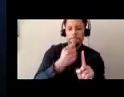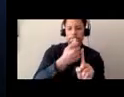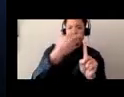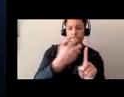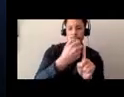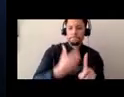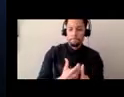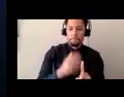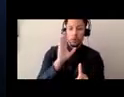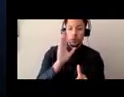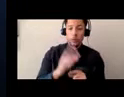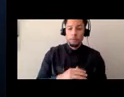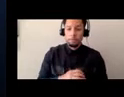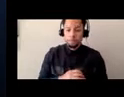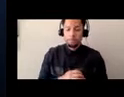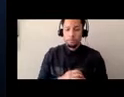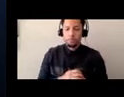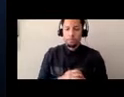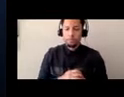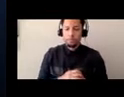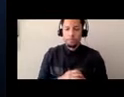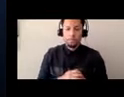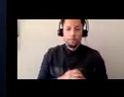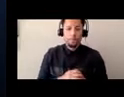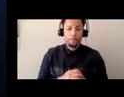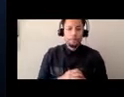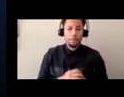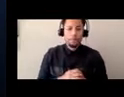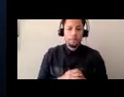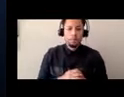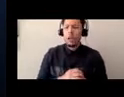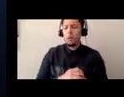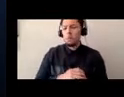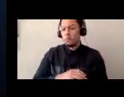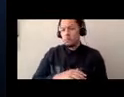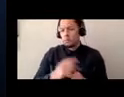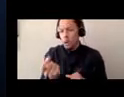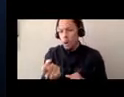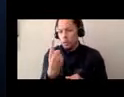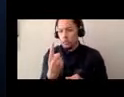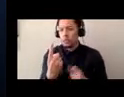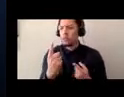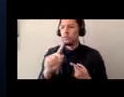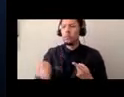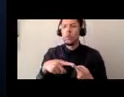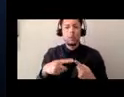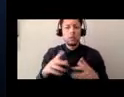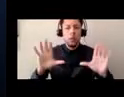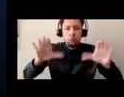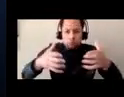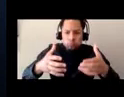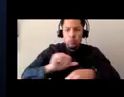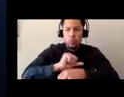In doing collective work, making sure that we are understanding terms in the same way